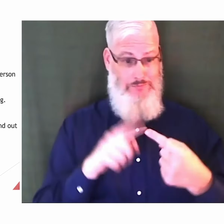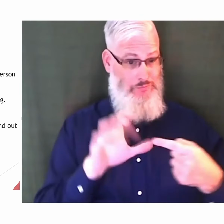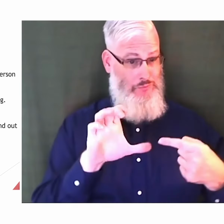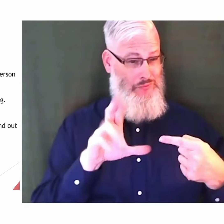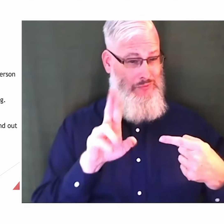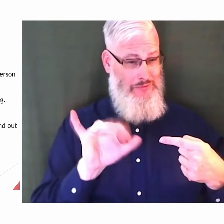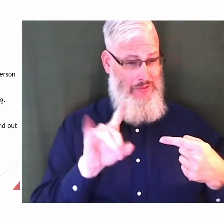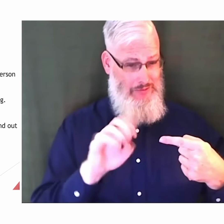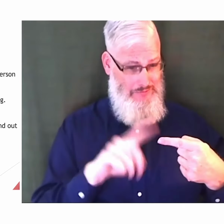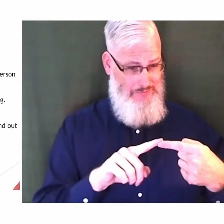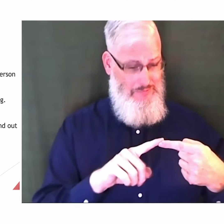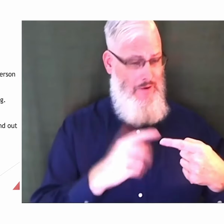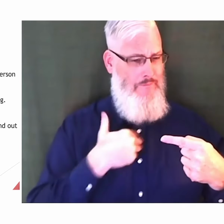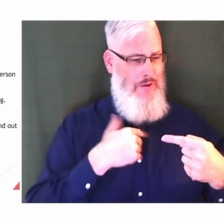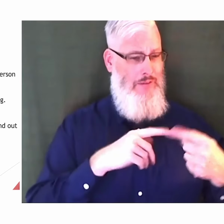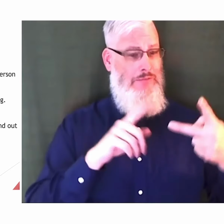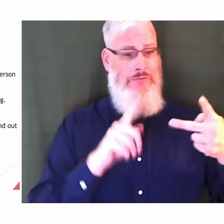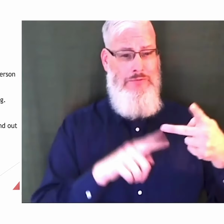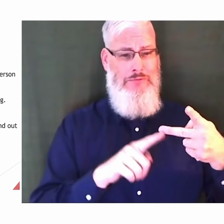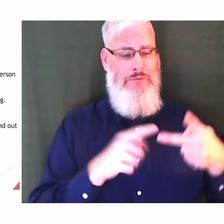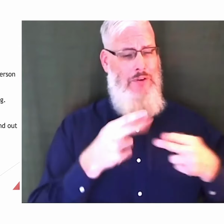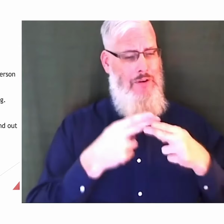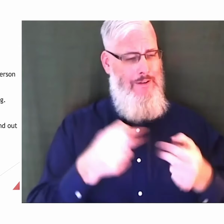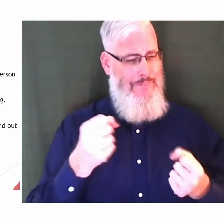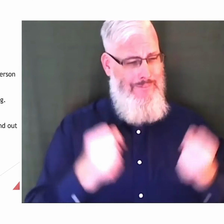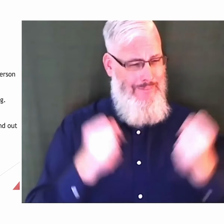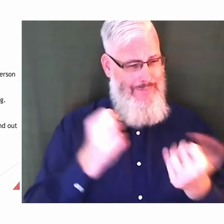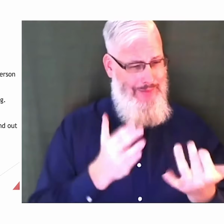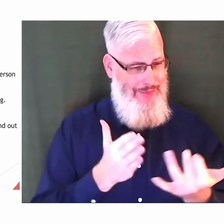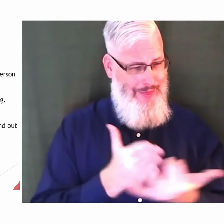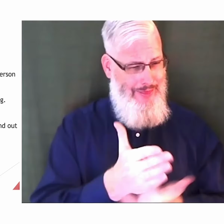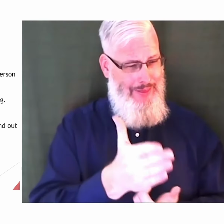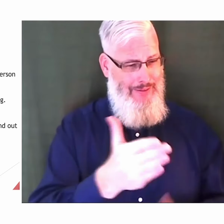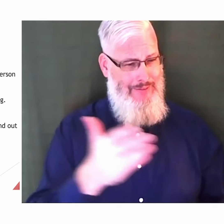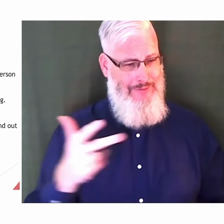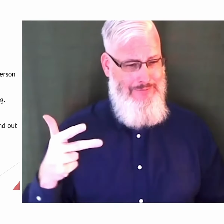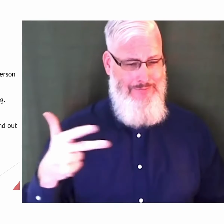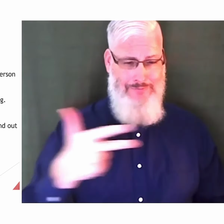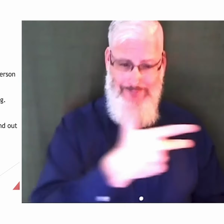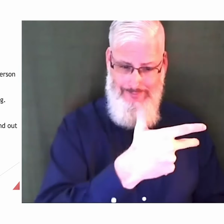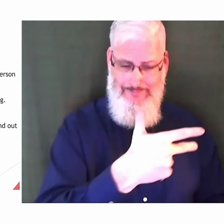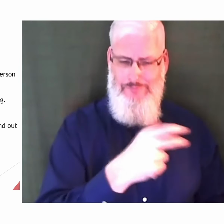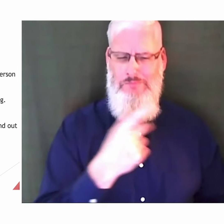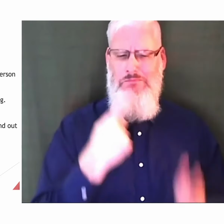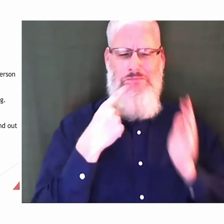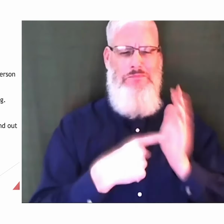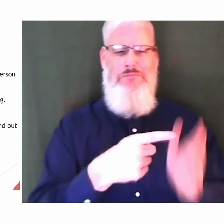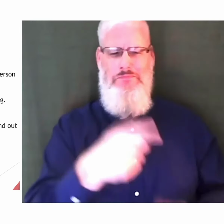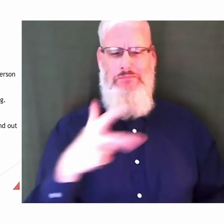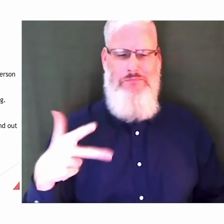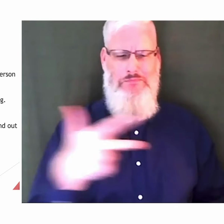For example, you may have to ring a doorbell, honk your horn or call a phone number.